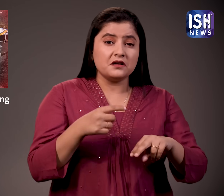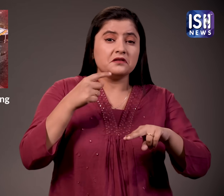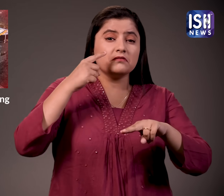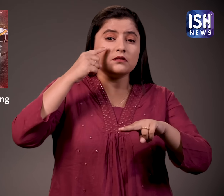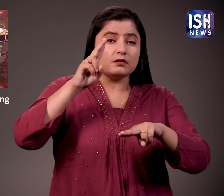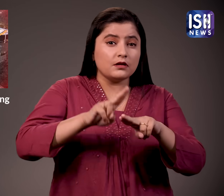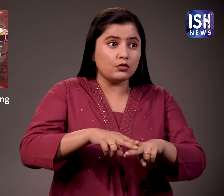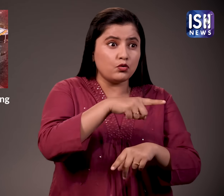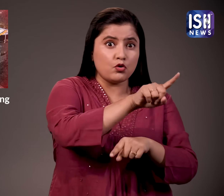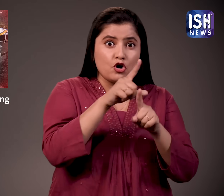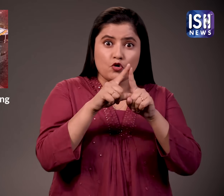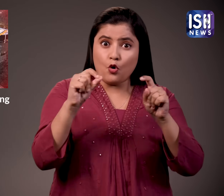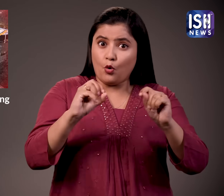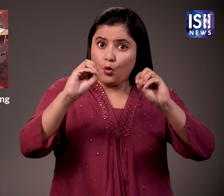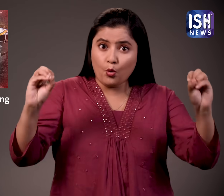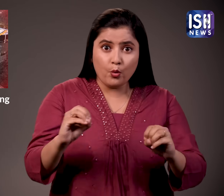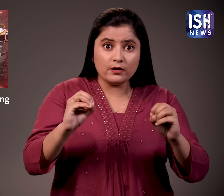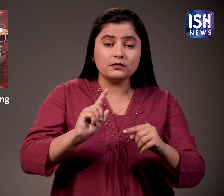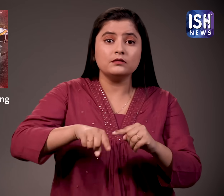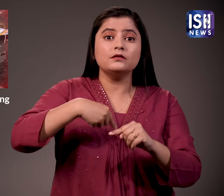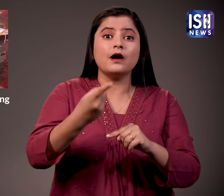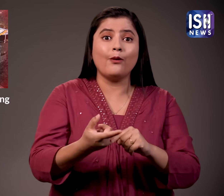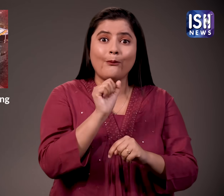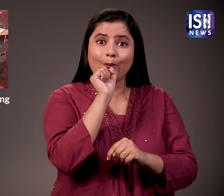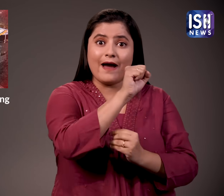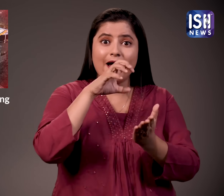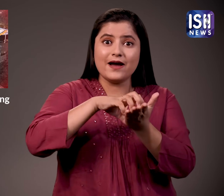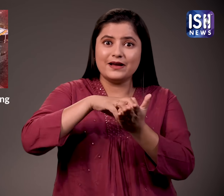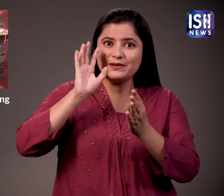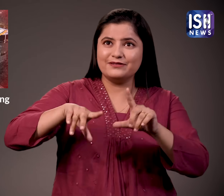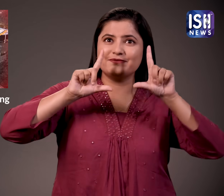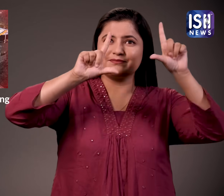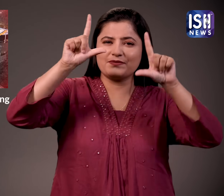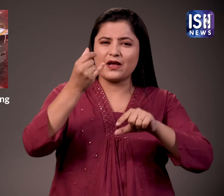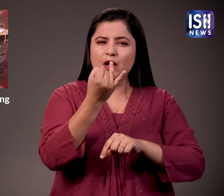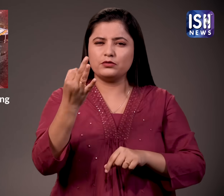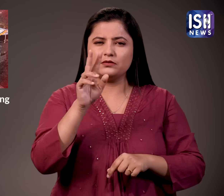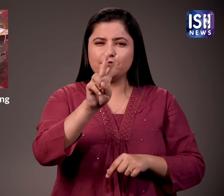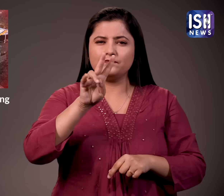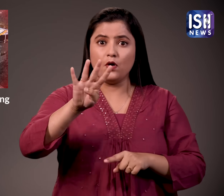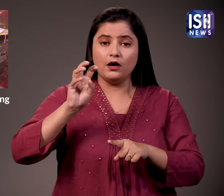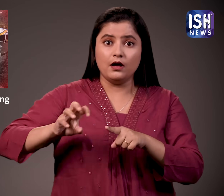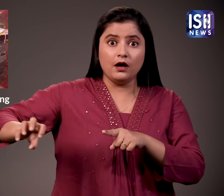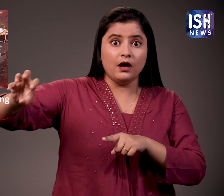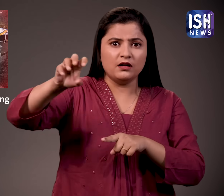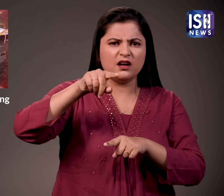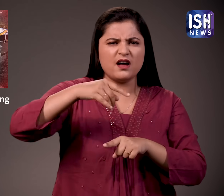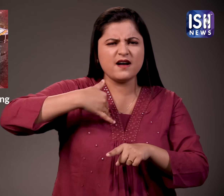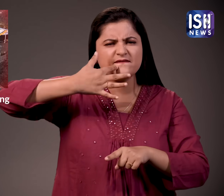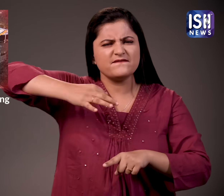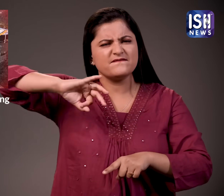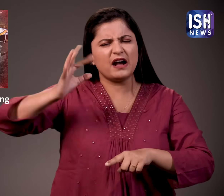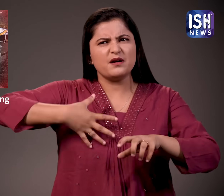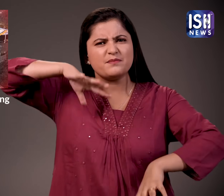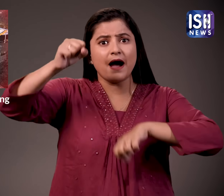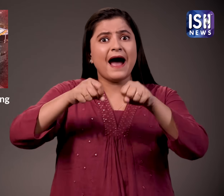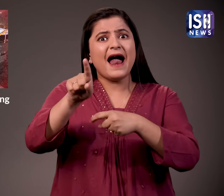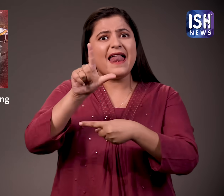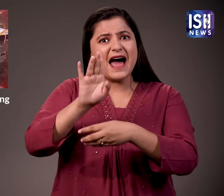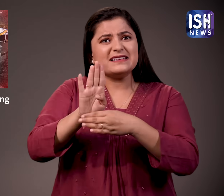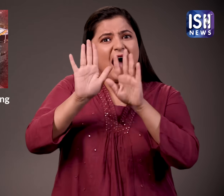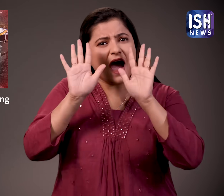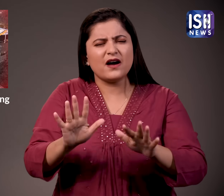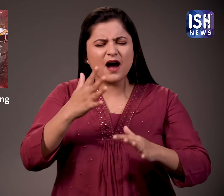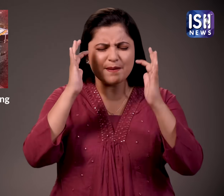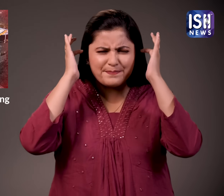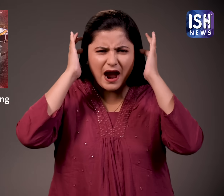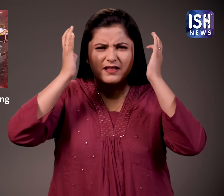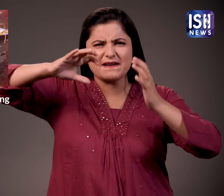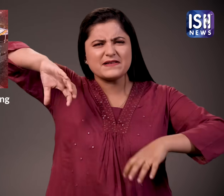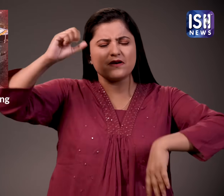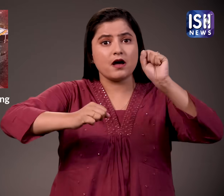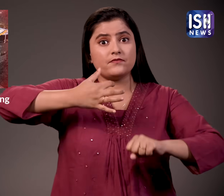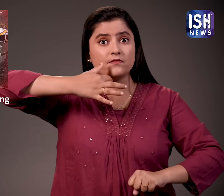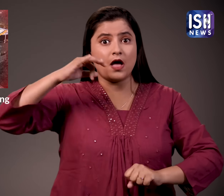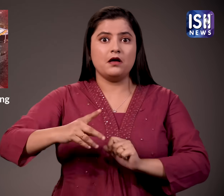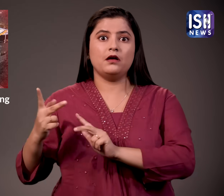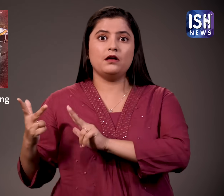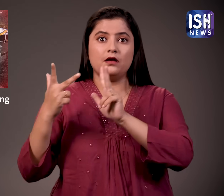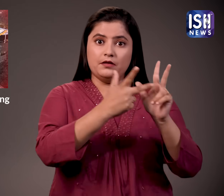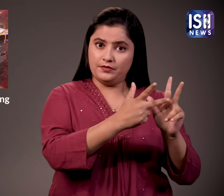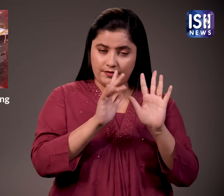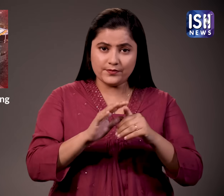and if ignored, BMC threatened to cancel licenses for their other hoardings in the 24 civic wards.